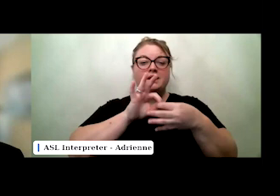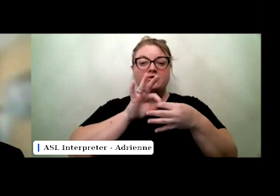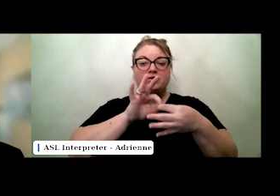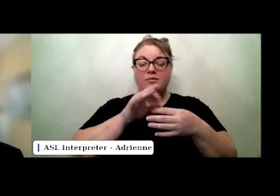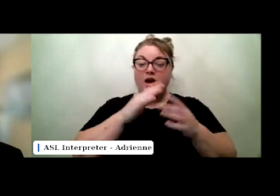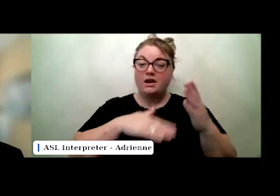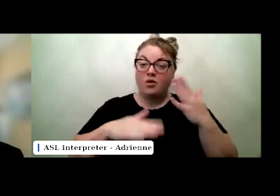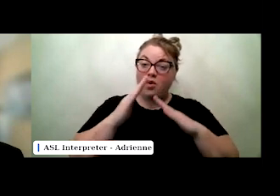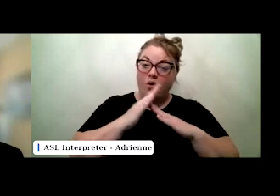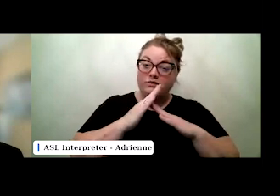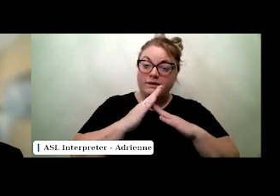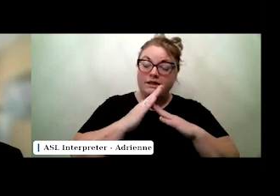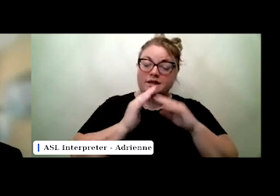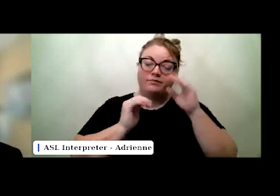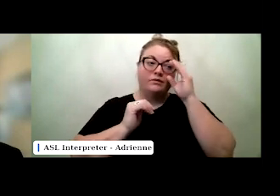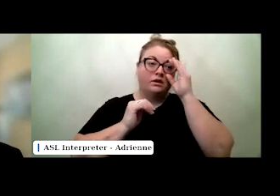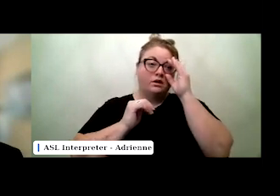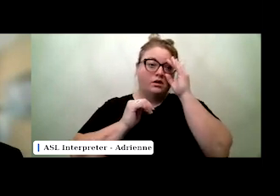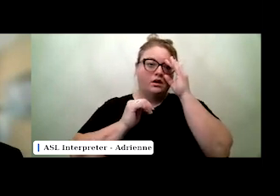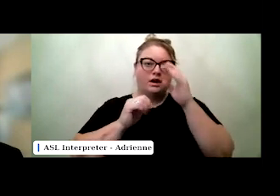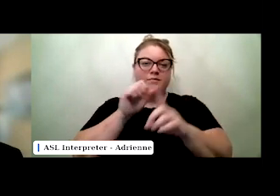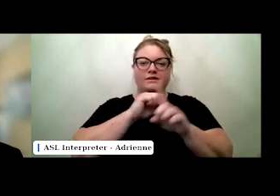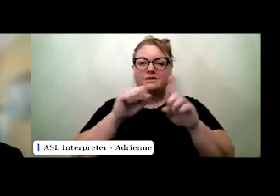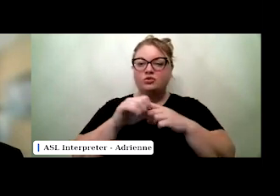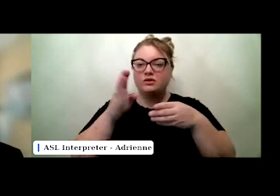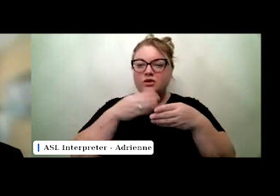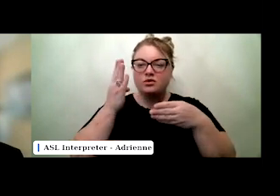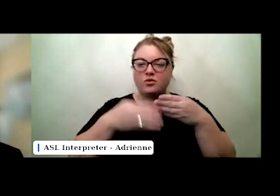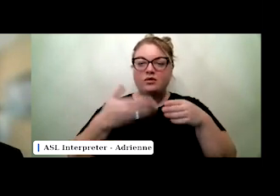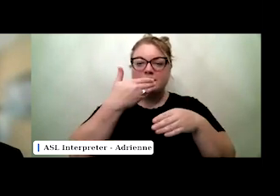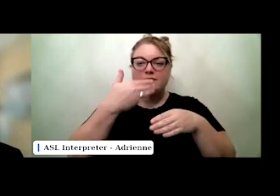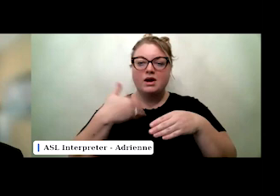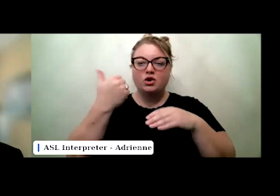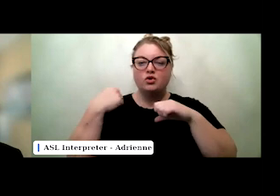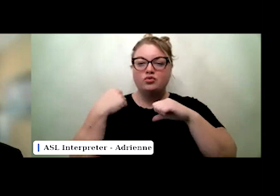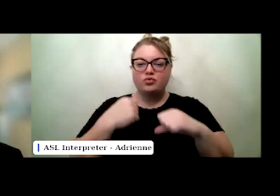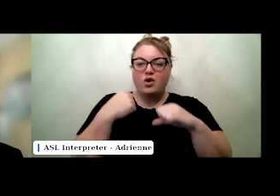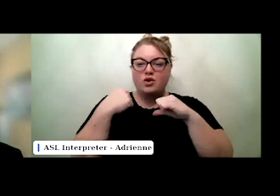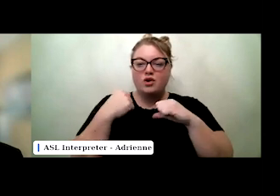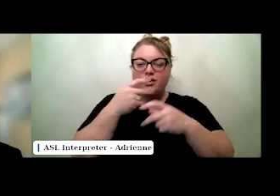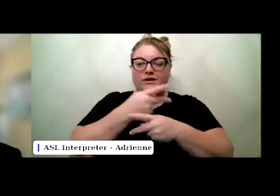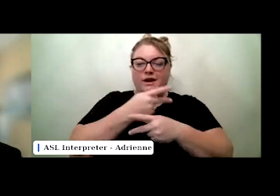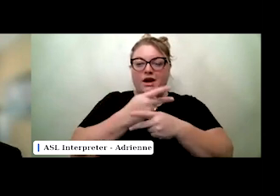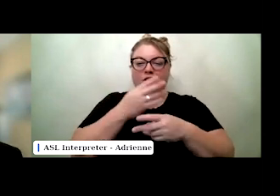And ultimately a situation that results in better, stronger care outcomes.